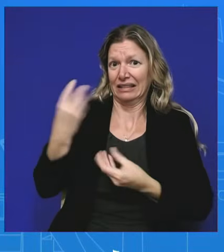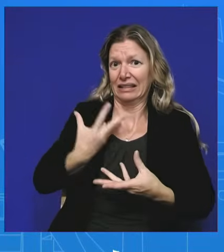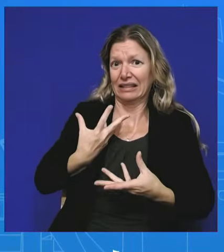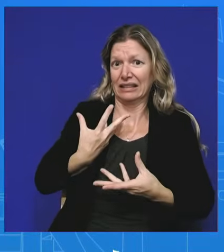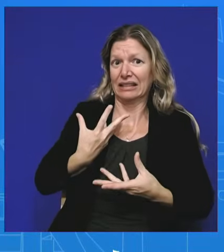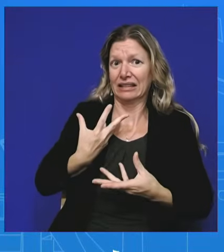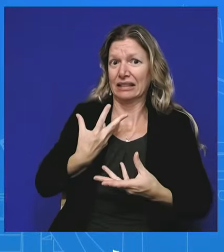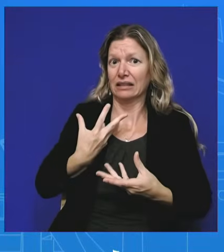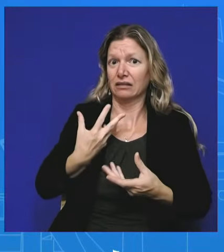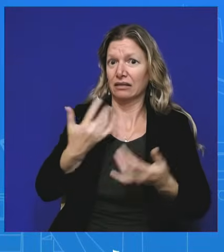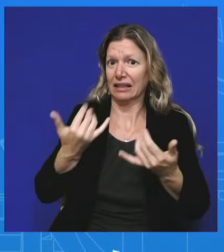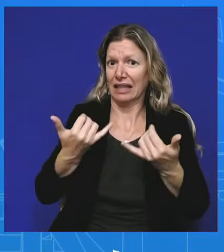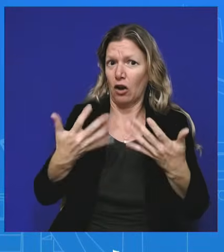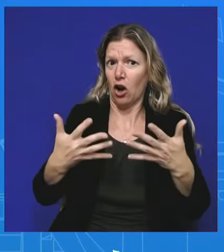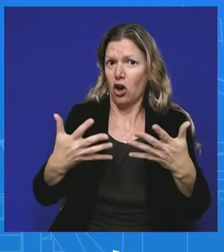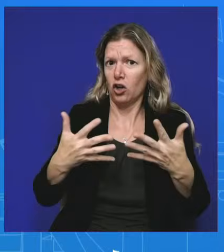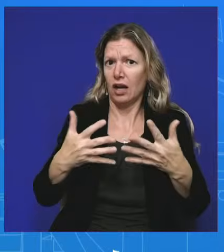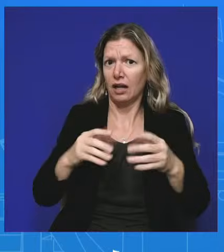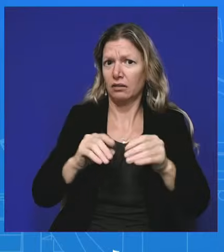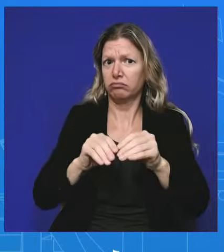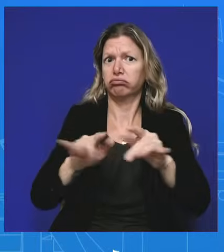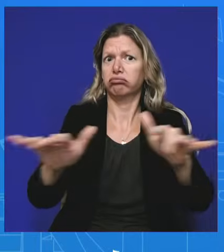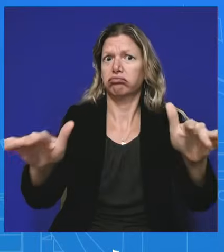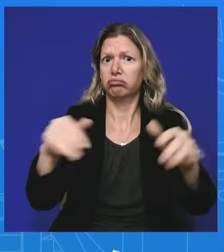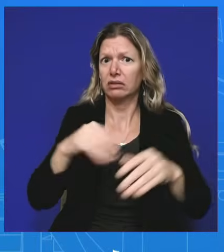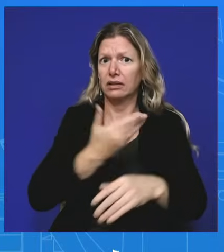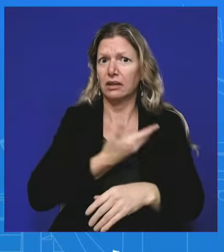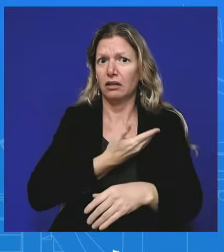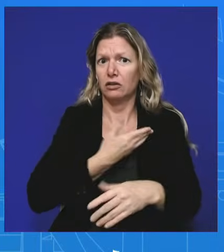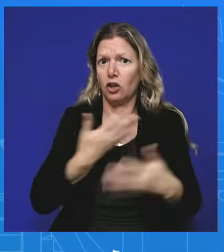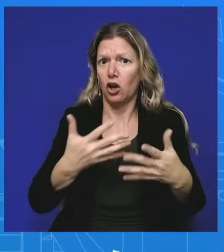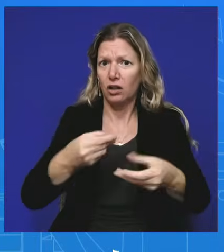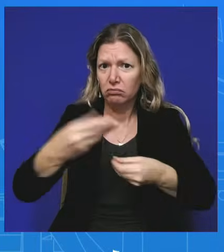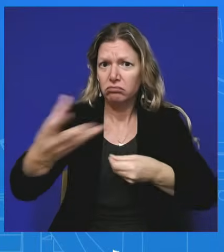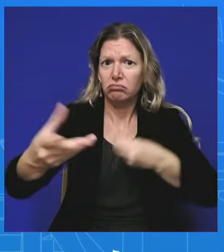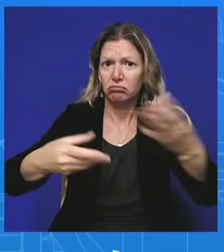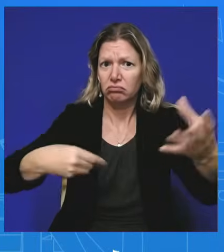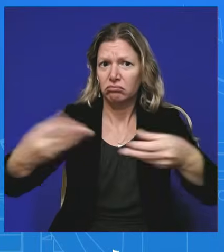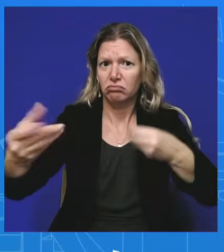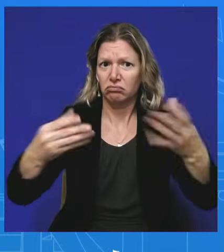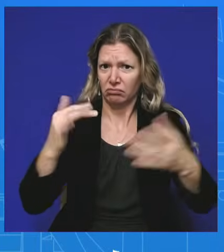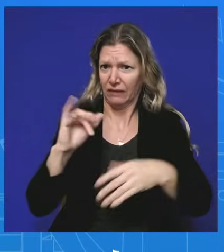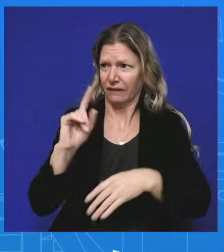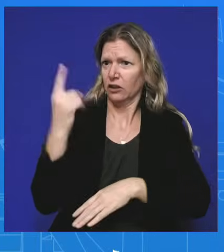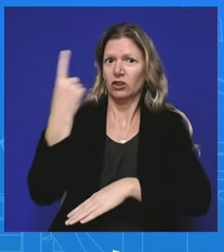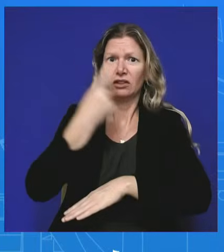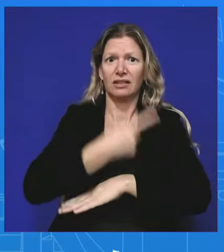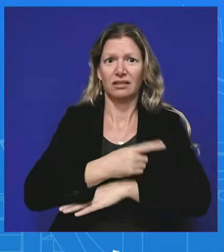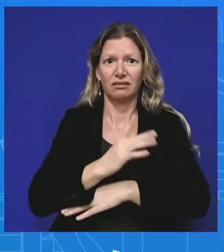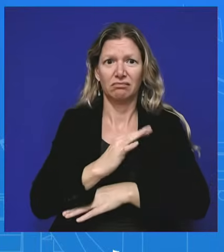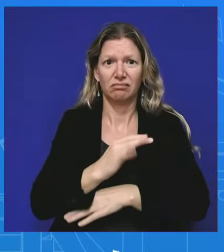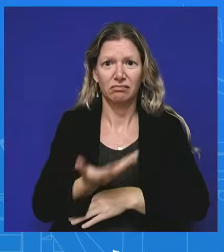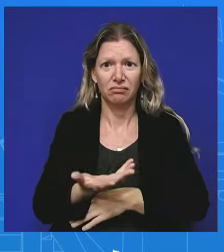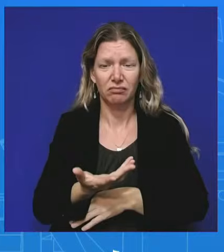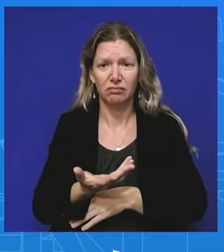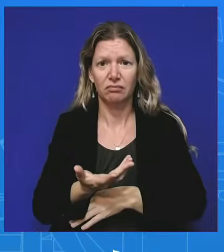The inspections are actually happening in Cyprus. And that's -- that's a really important component